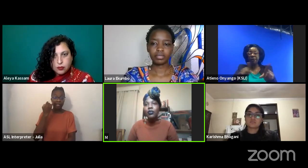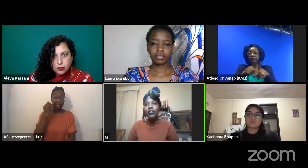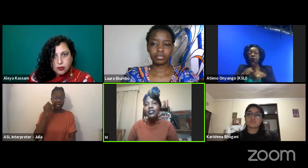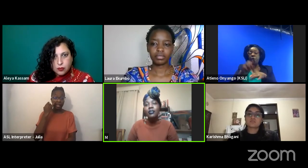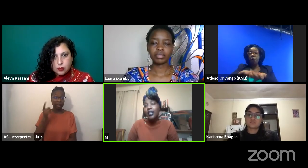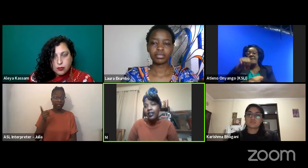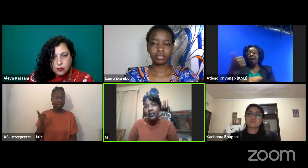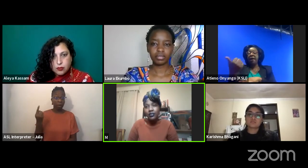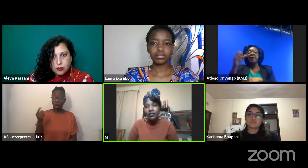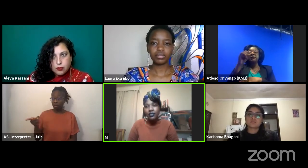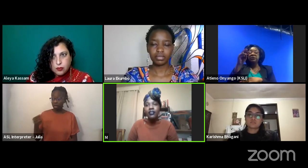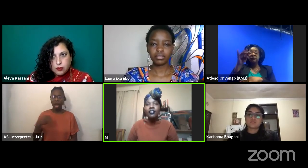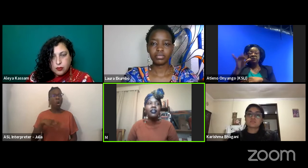or that's something I needed to see.